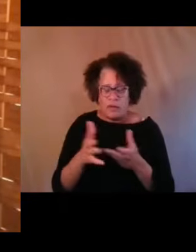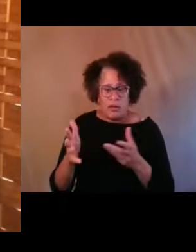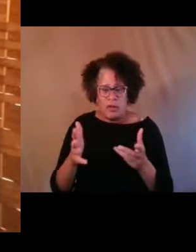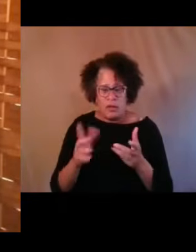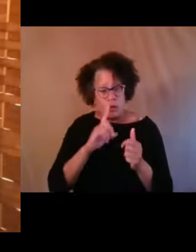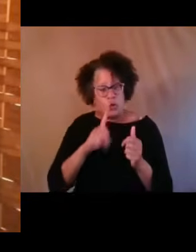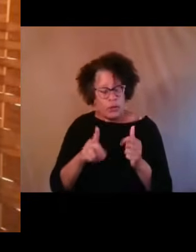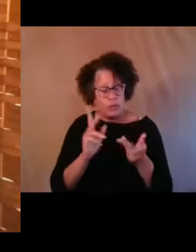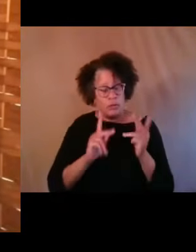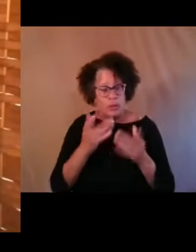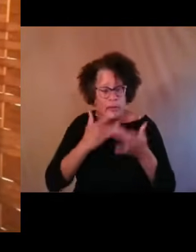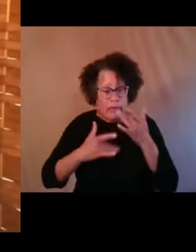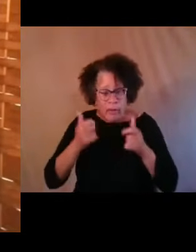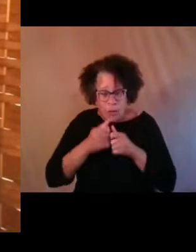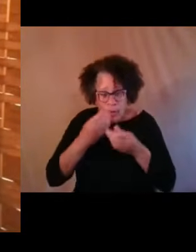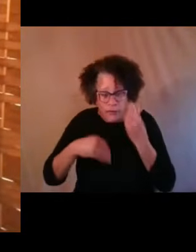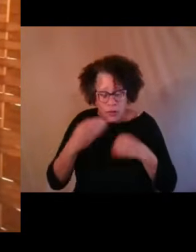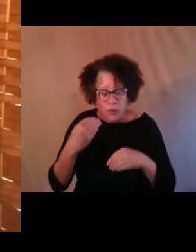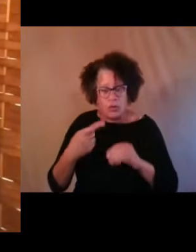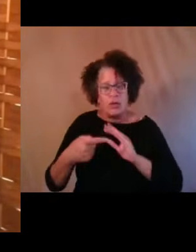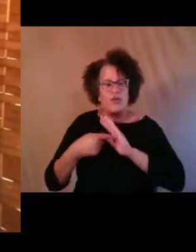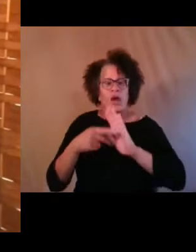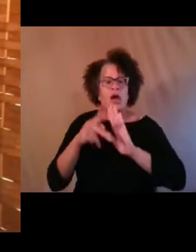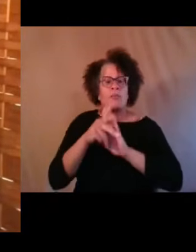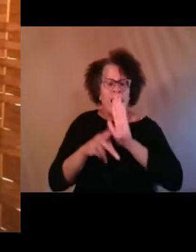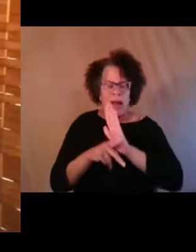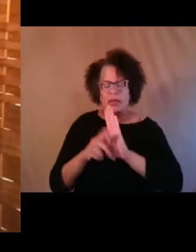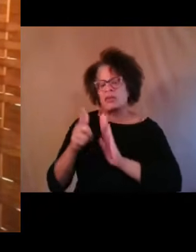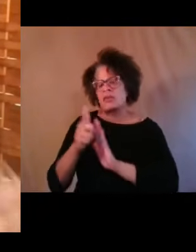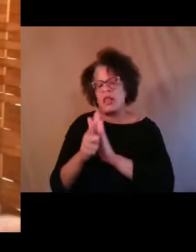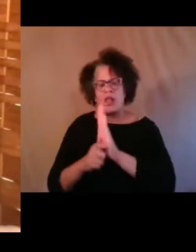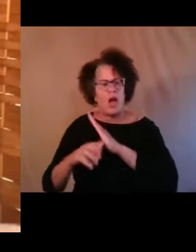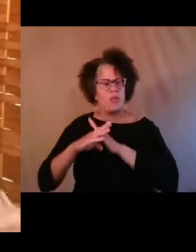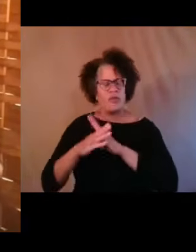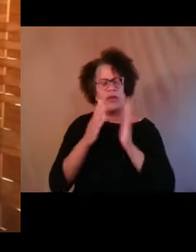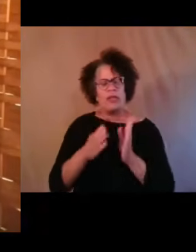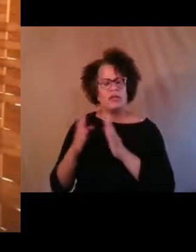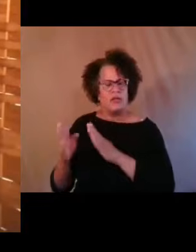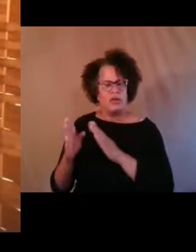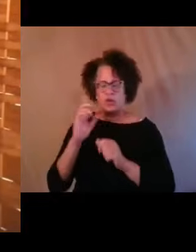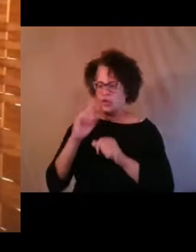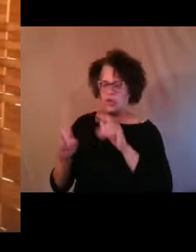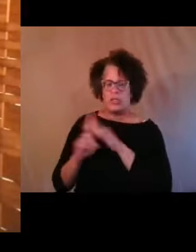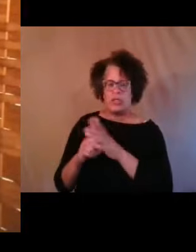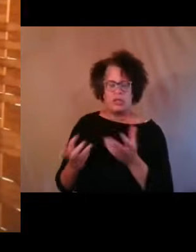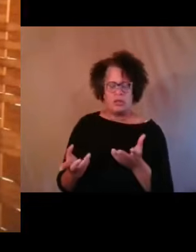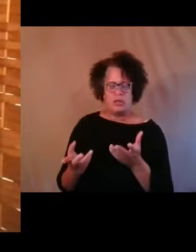let's say policies and laws that prevent folks to exist. So we often talk about folks being able